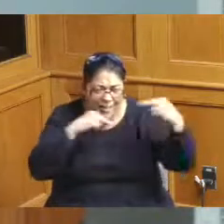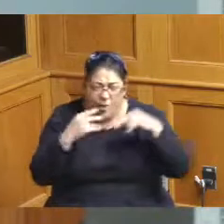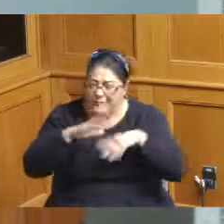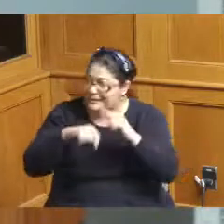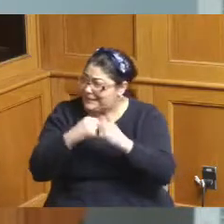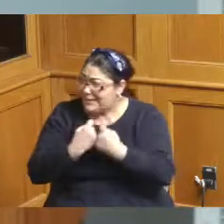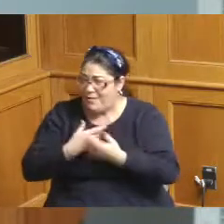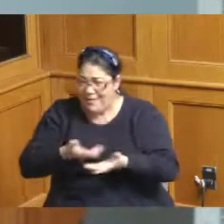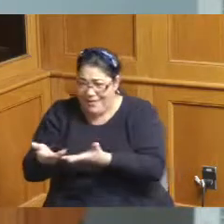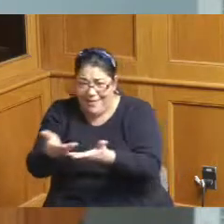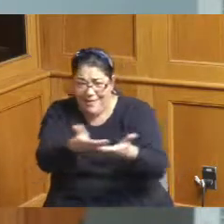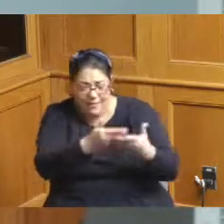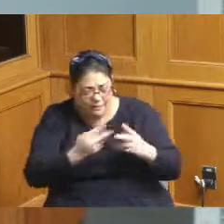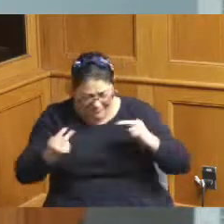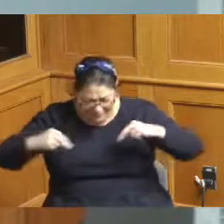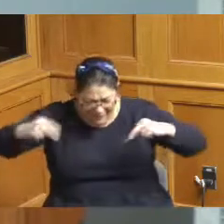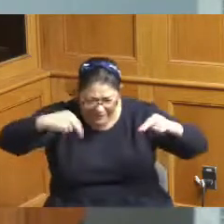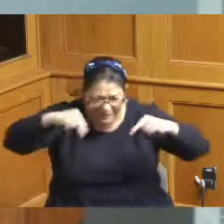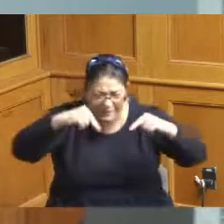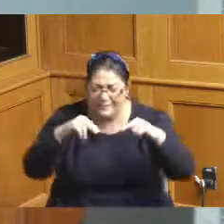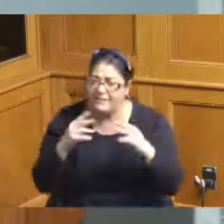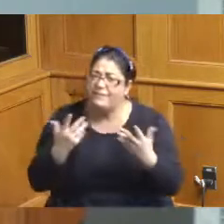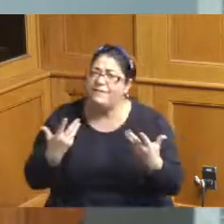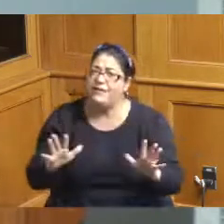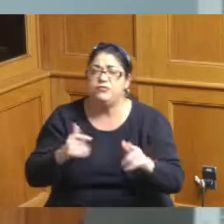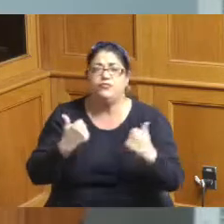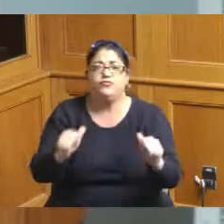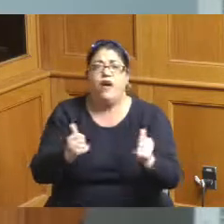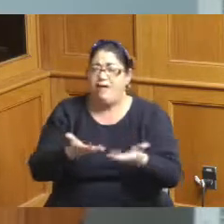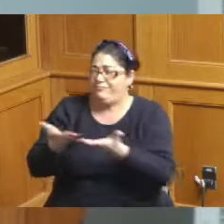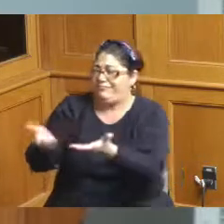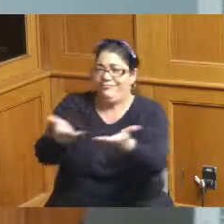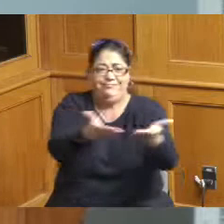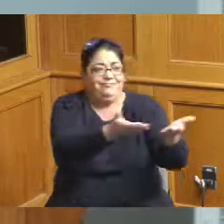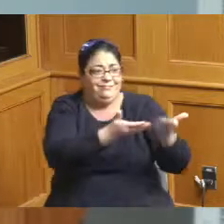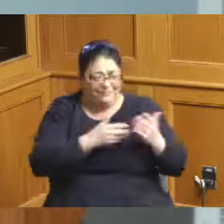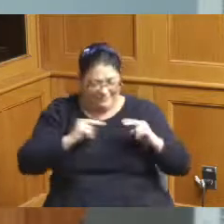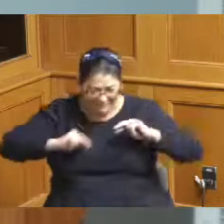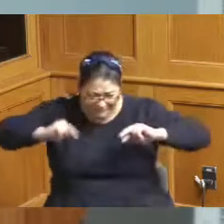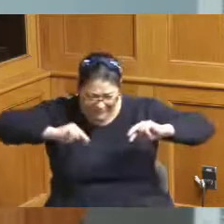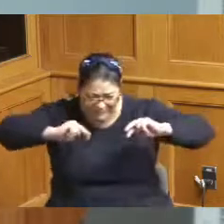times now both our construction manager Skanska as well as our THP our designer